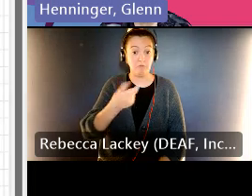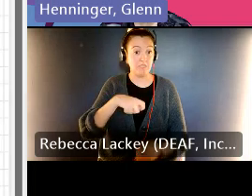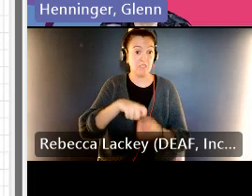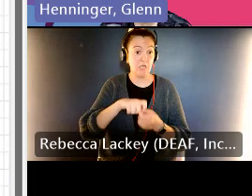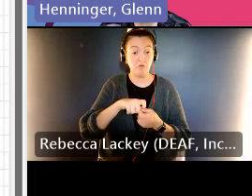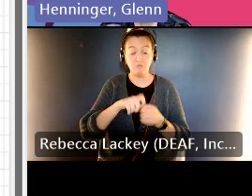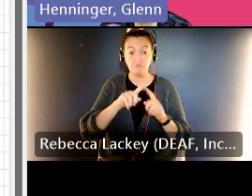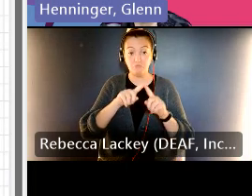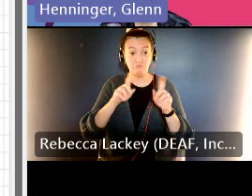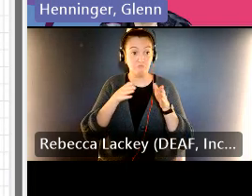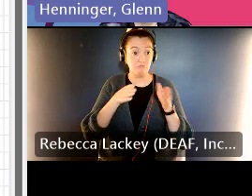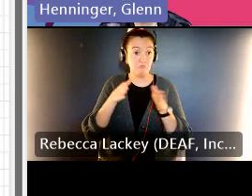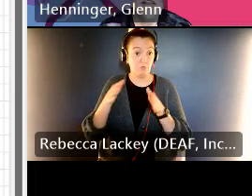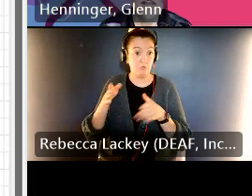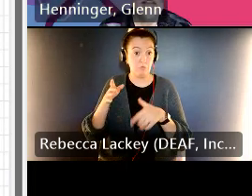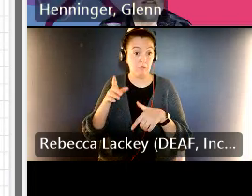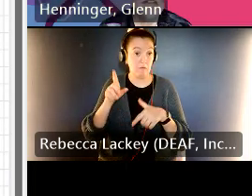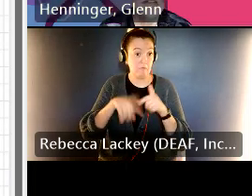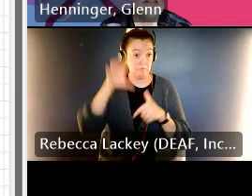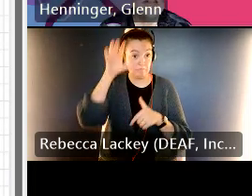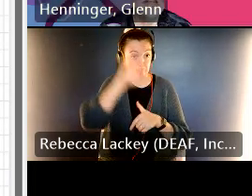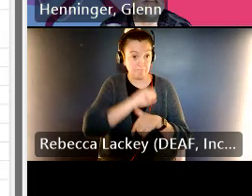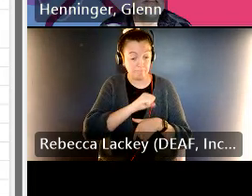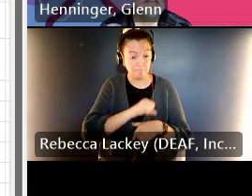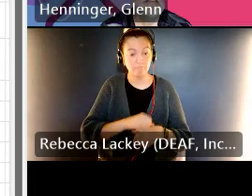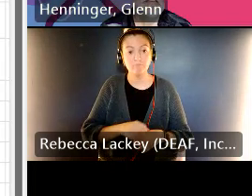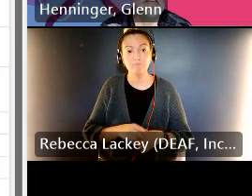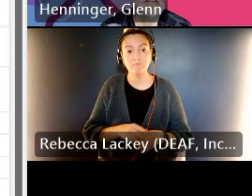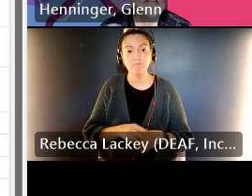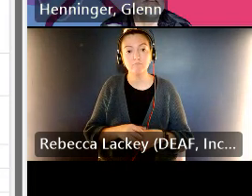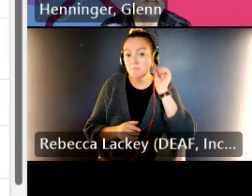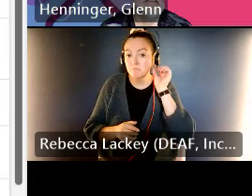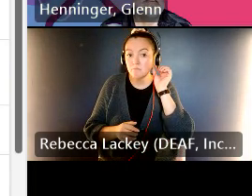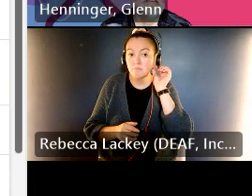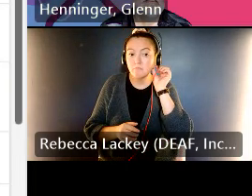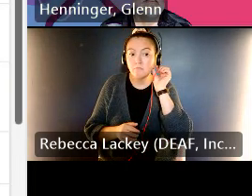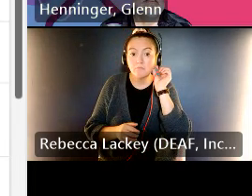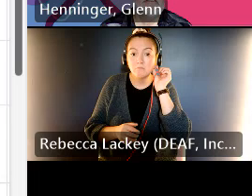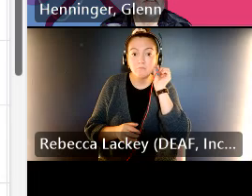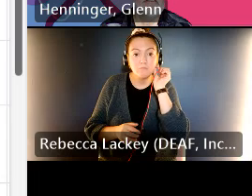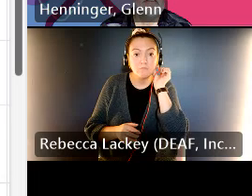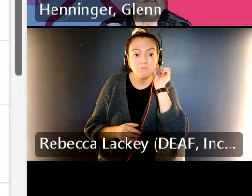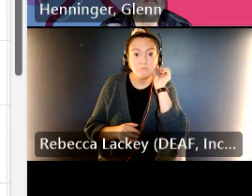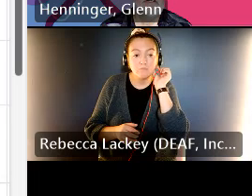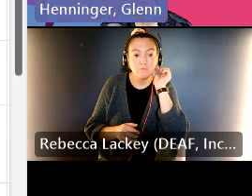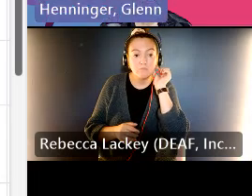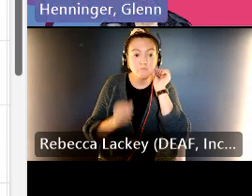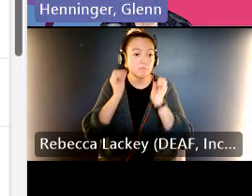screen to let me make it. Do you see it? Is this OK?